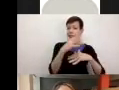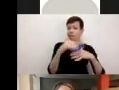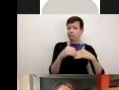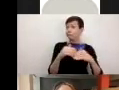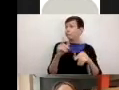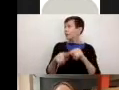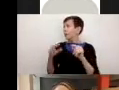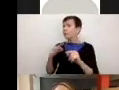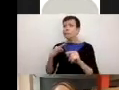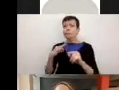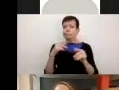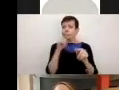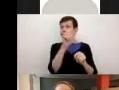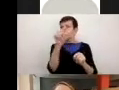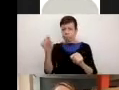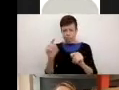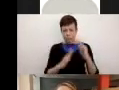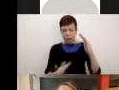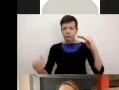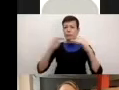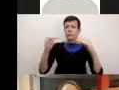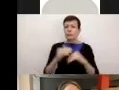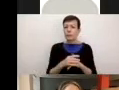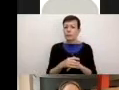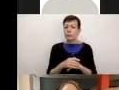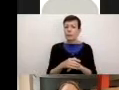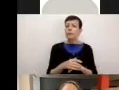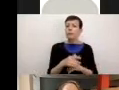This also includes support for activities that tend to structural or organizational